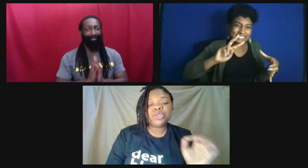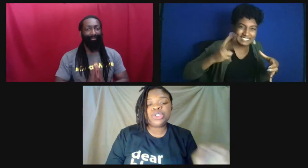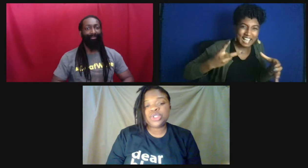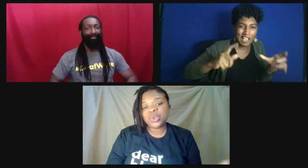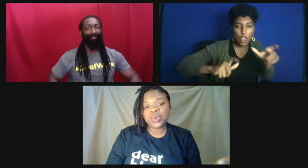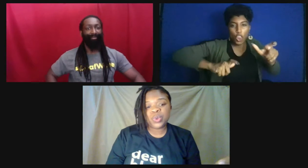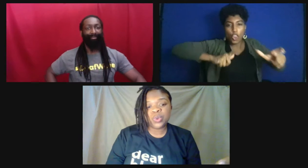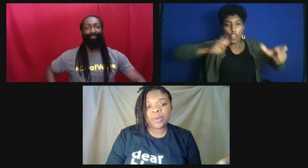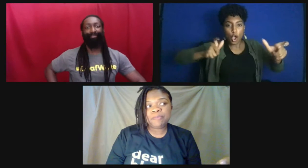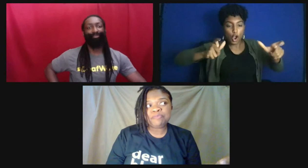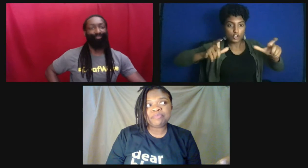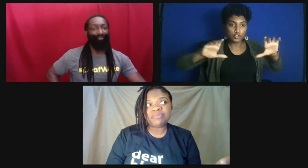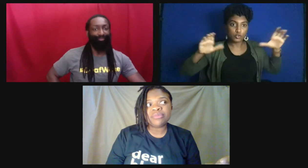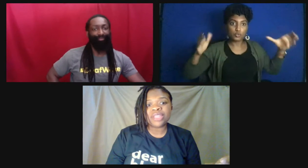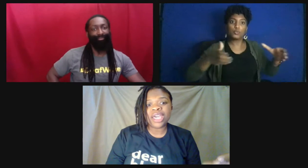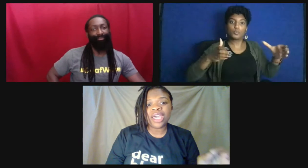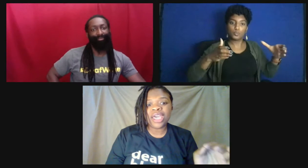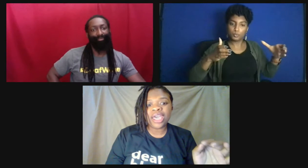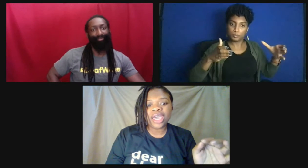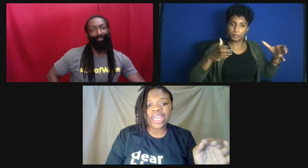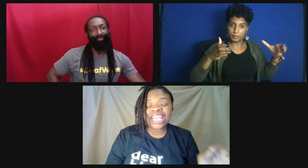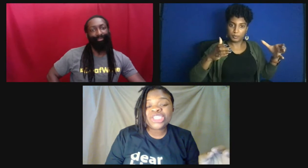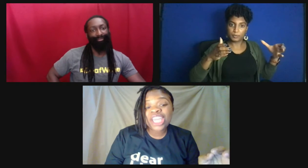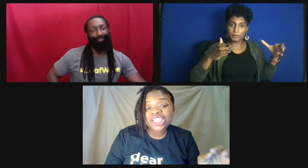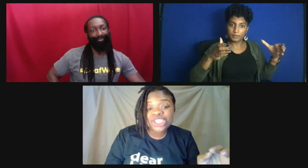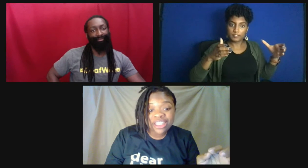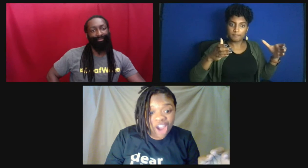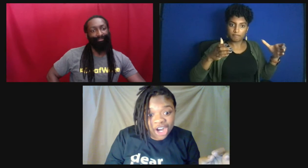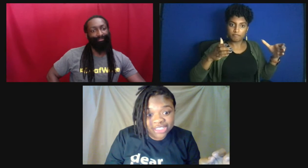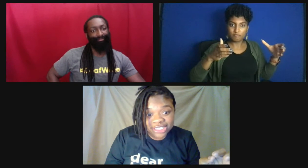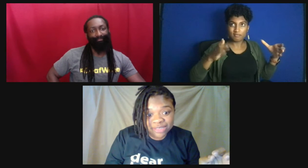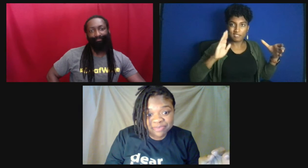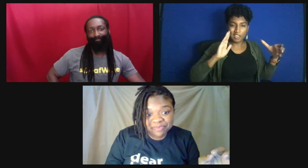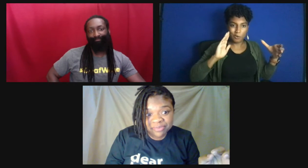to pursue an education in the arts.